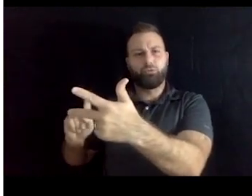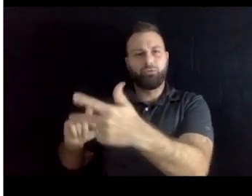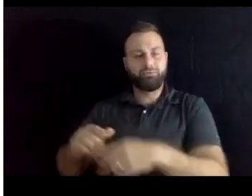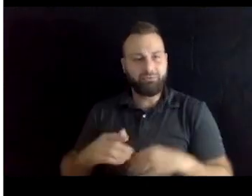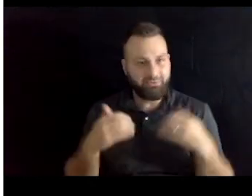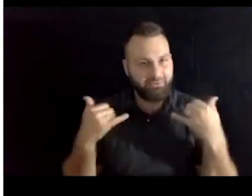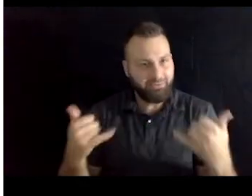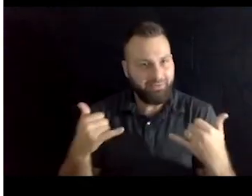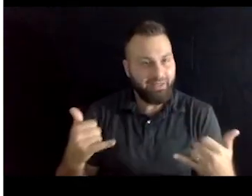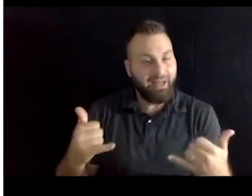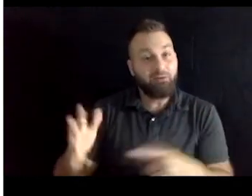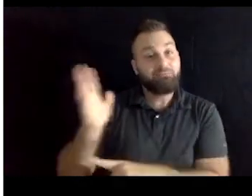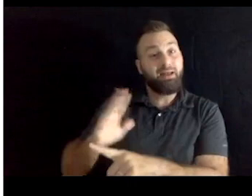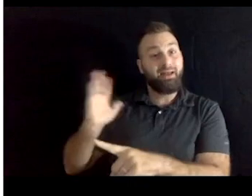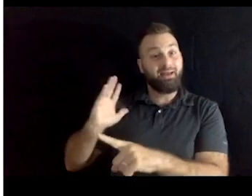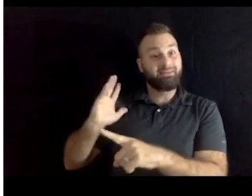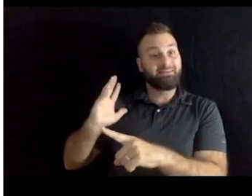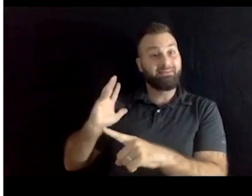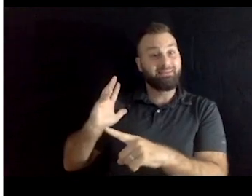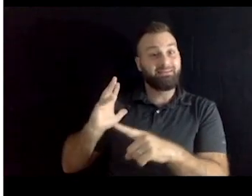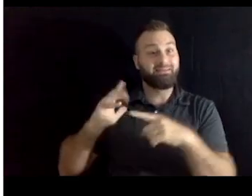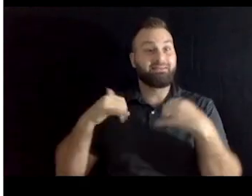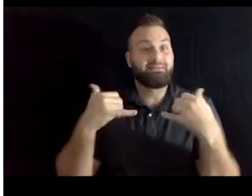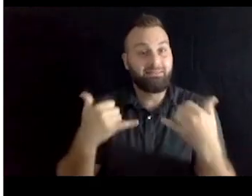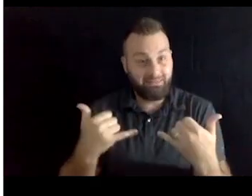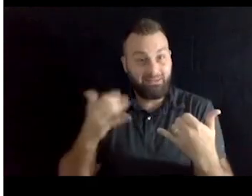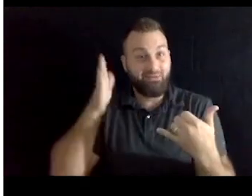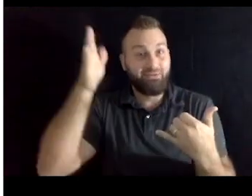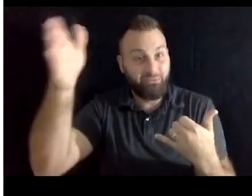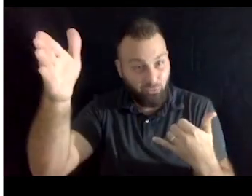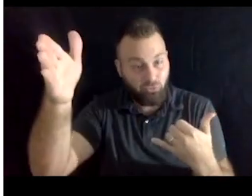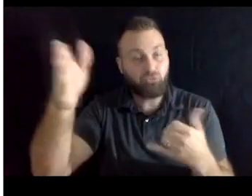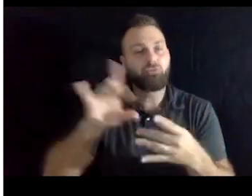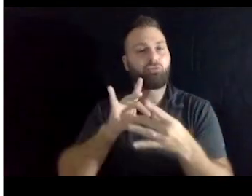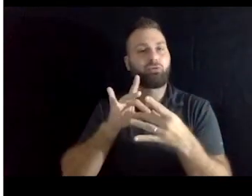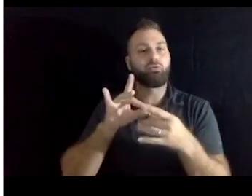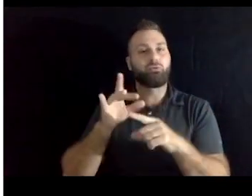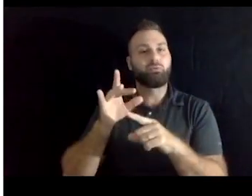taking you from the past into the future with regards to employment